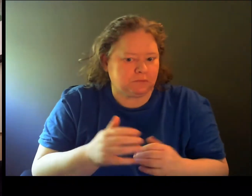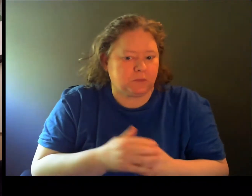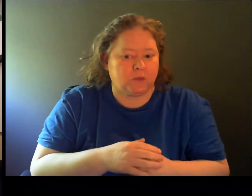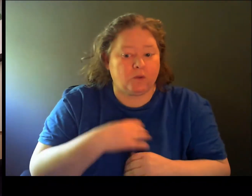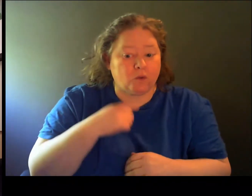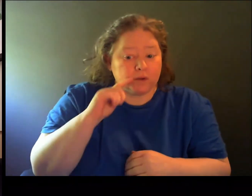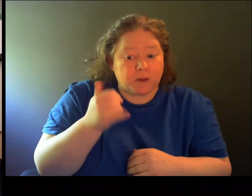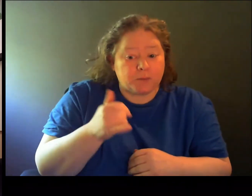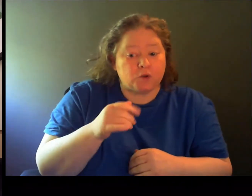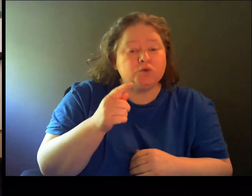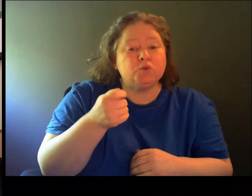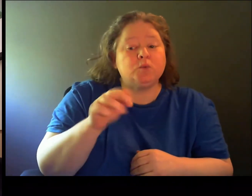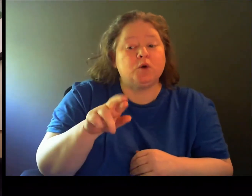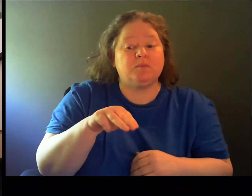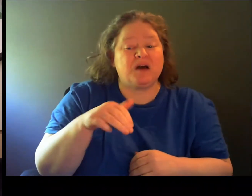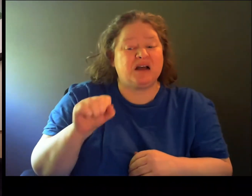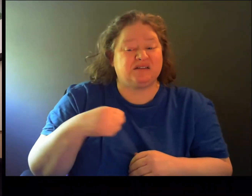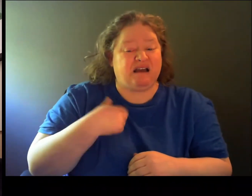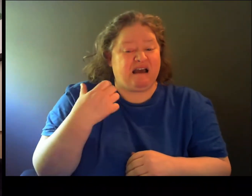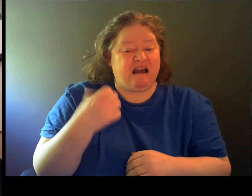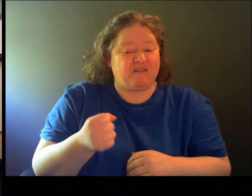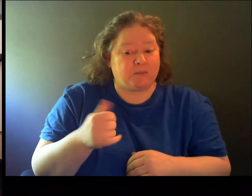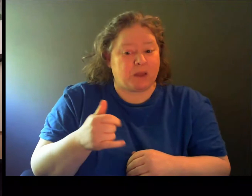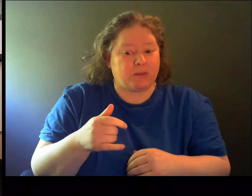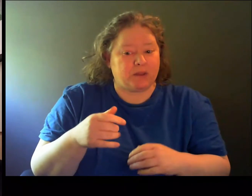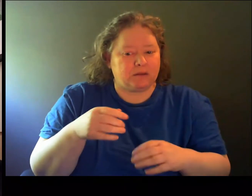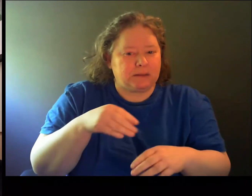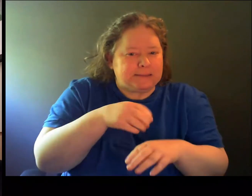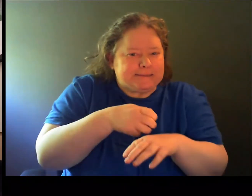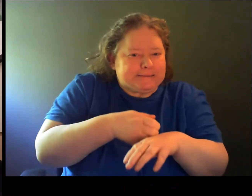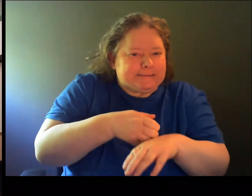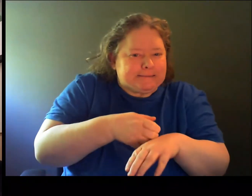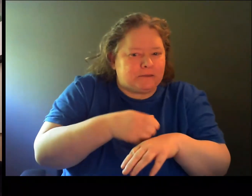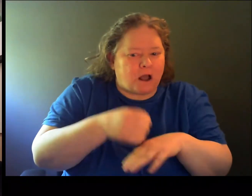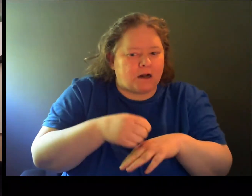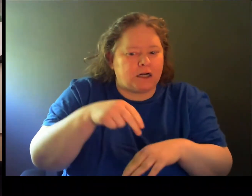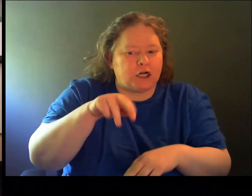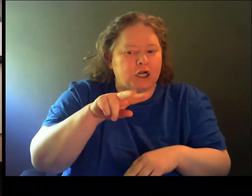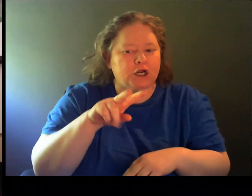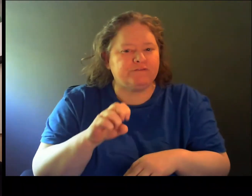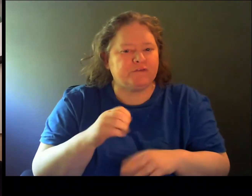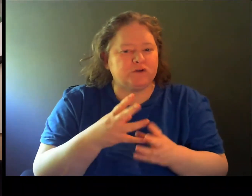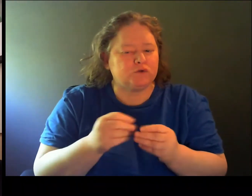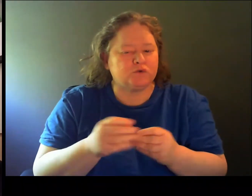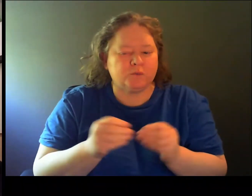We thought maybe the tumor mass I have might be impinging on a nerve, or something,